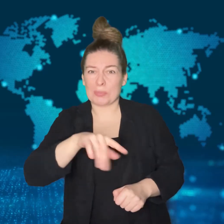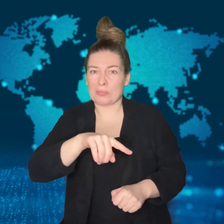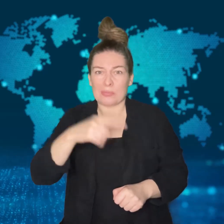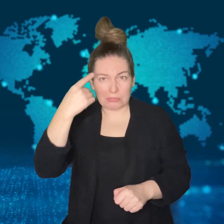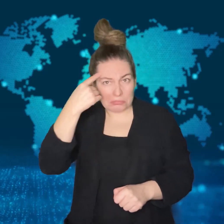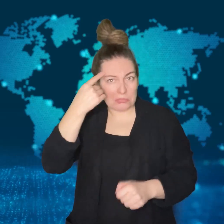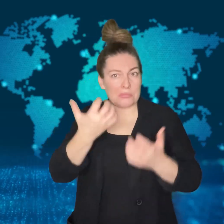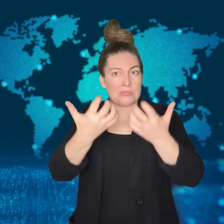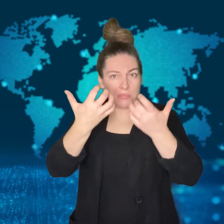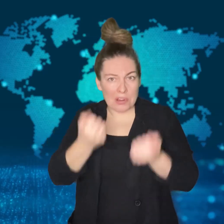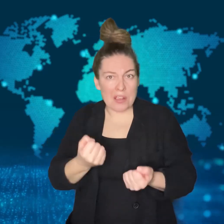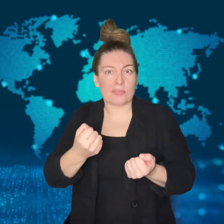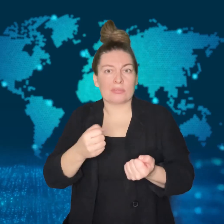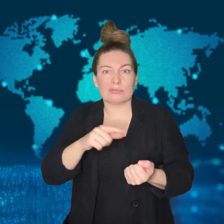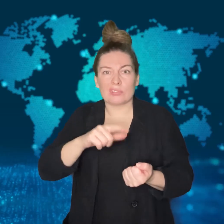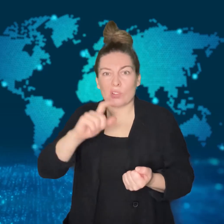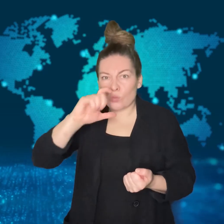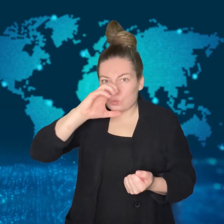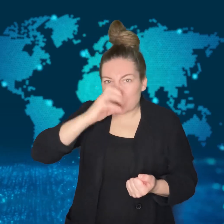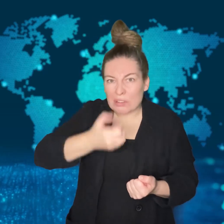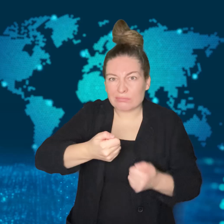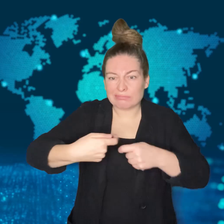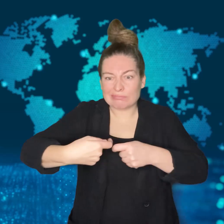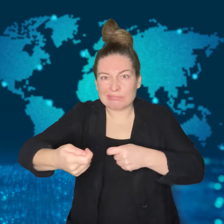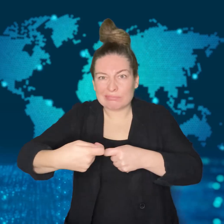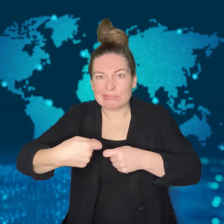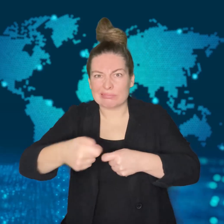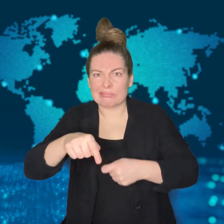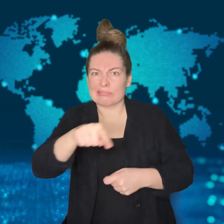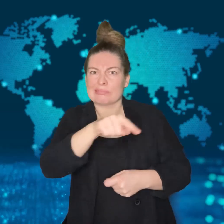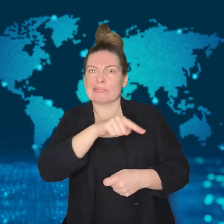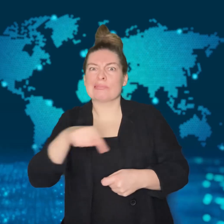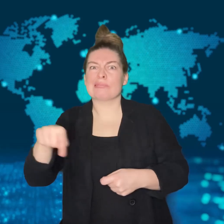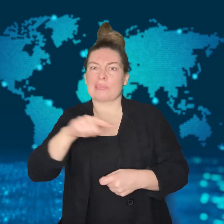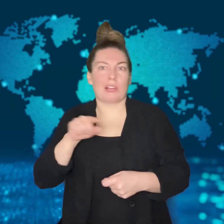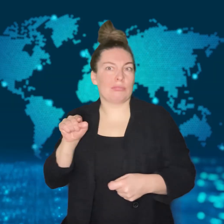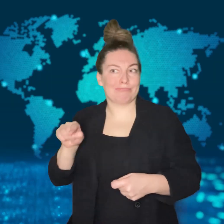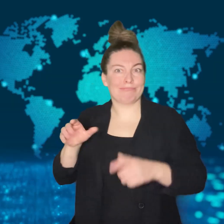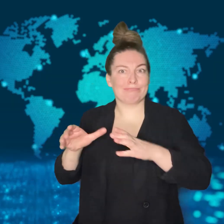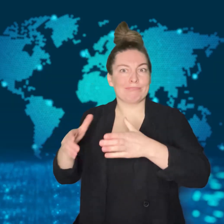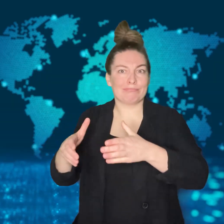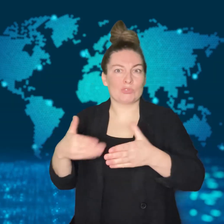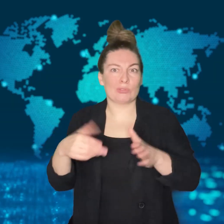using witchcraft.